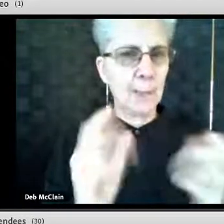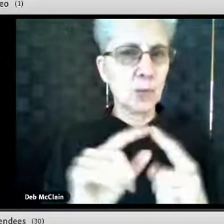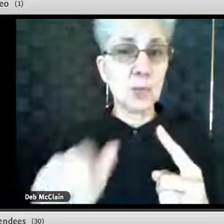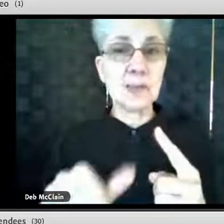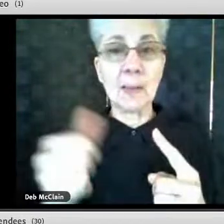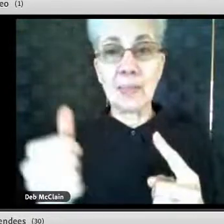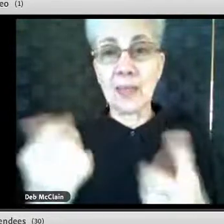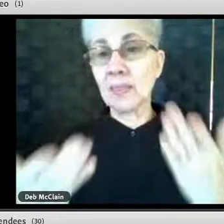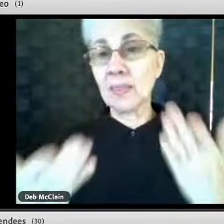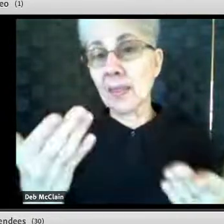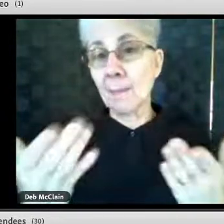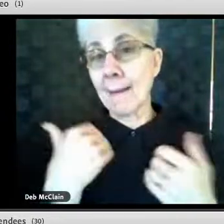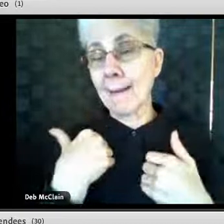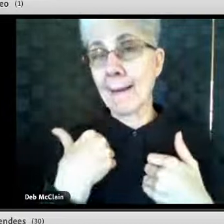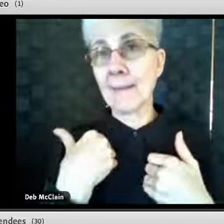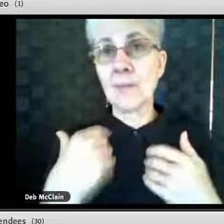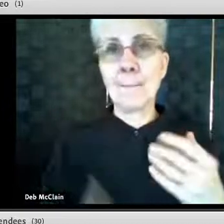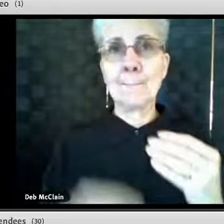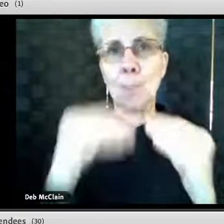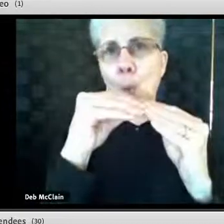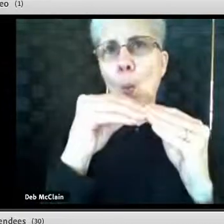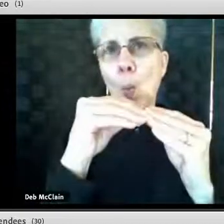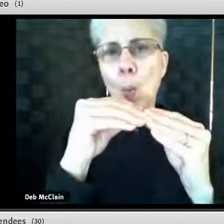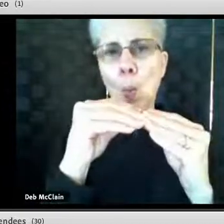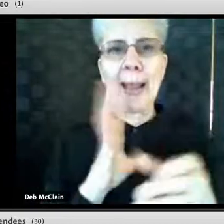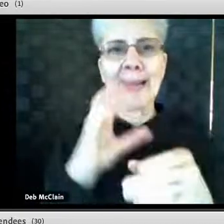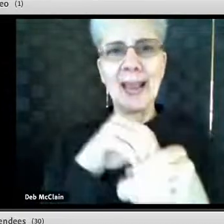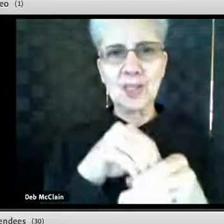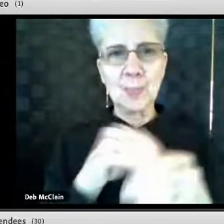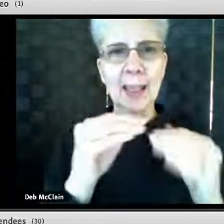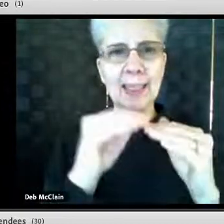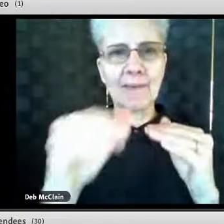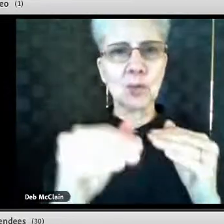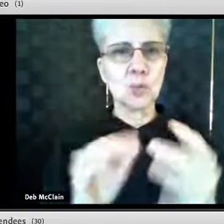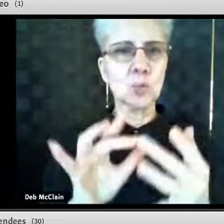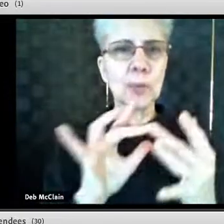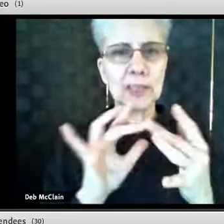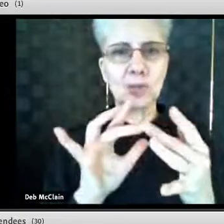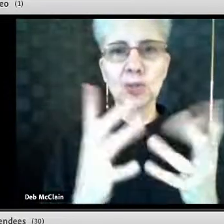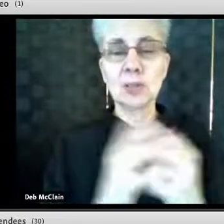to something that maybe had more of a engagement level to reach.